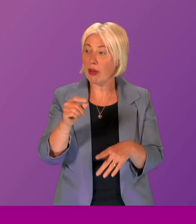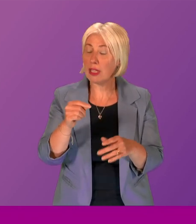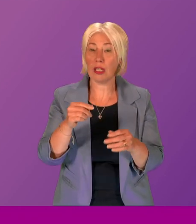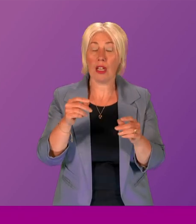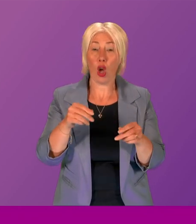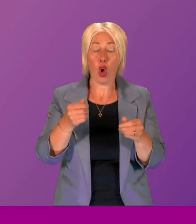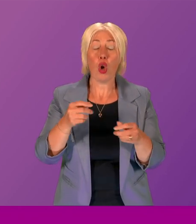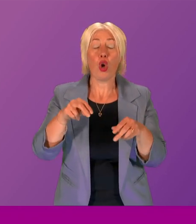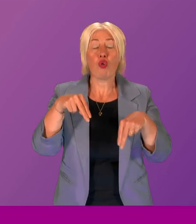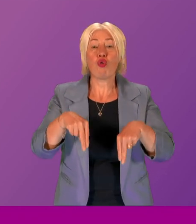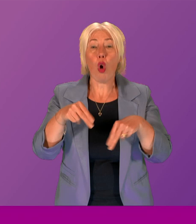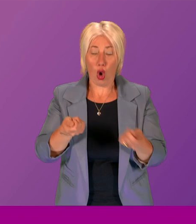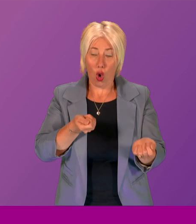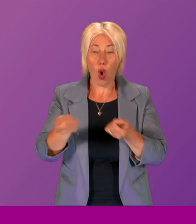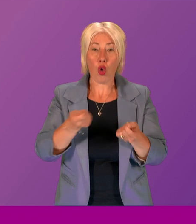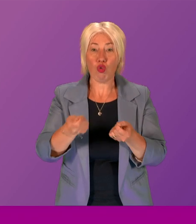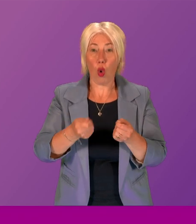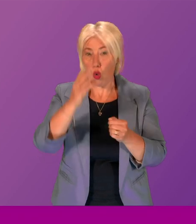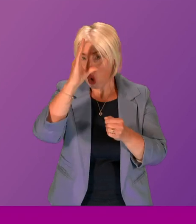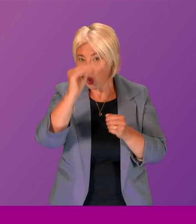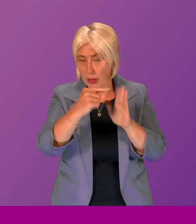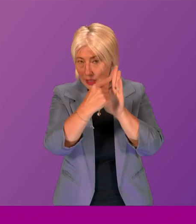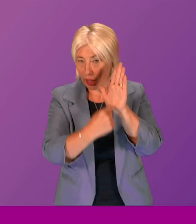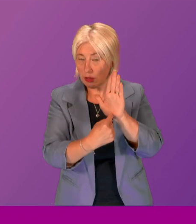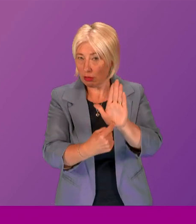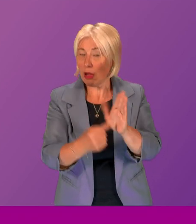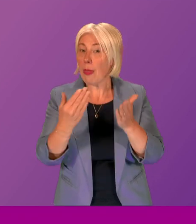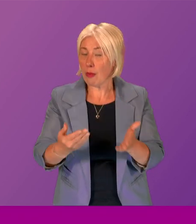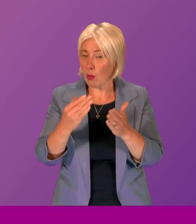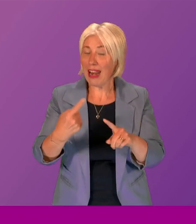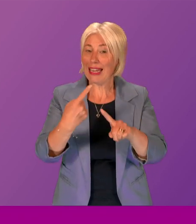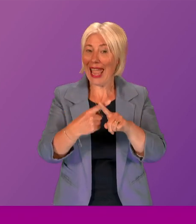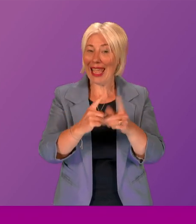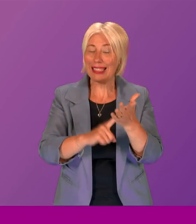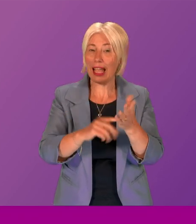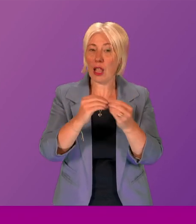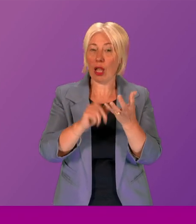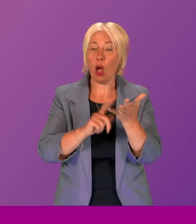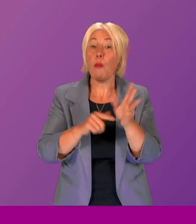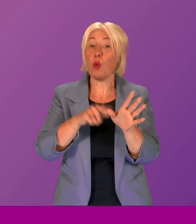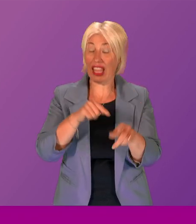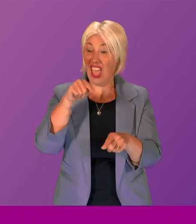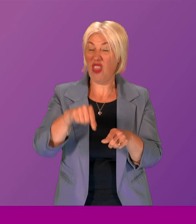control notices, and XL bully dogs represent 2 per cent of the DCNs that are in force.